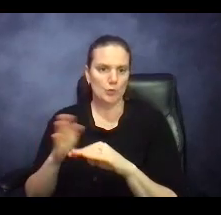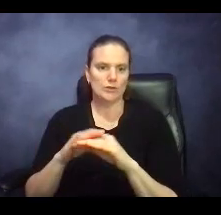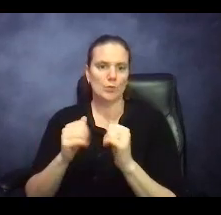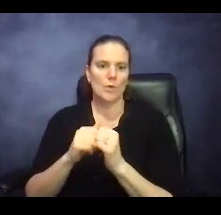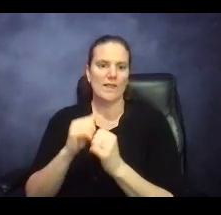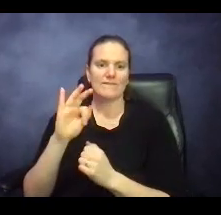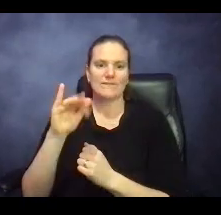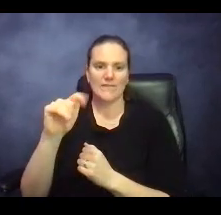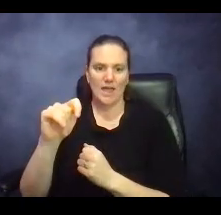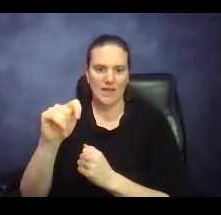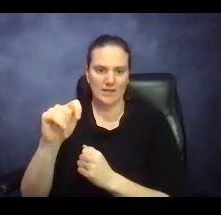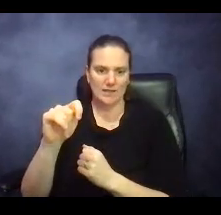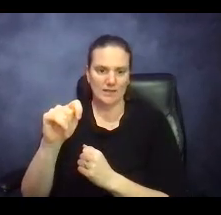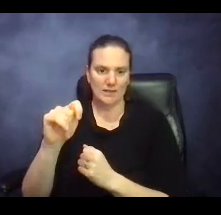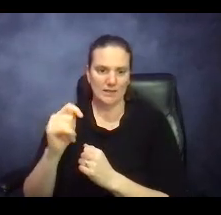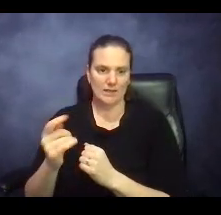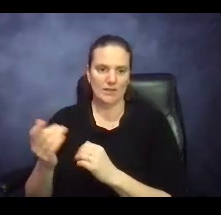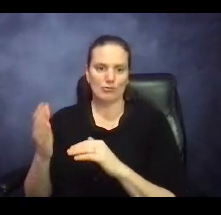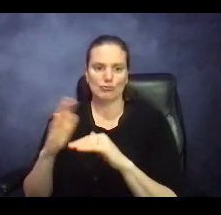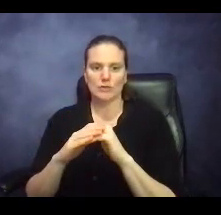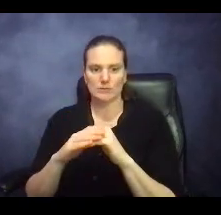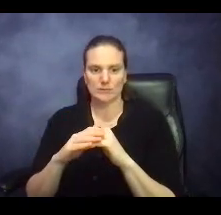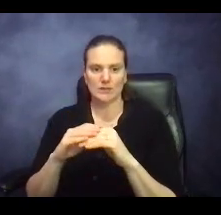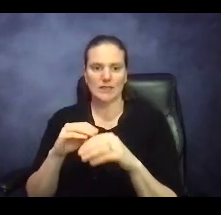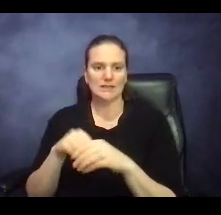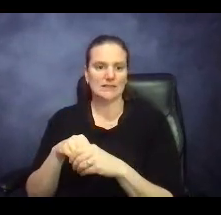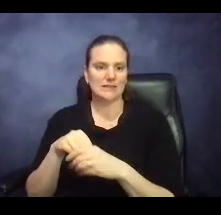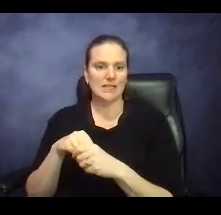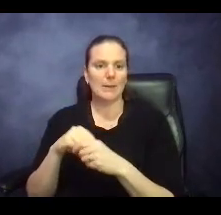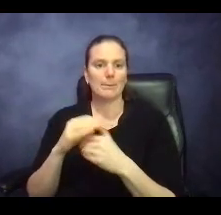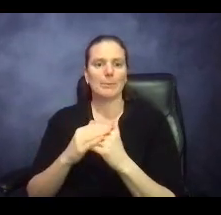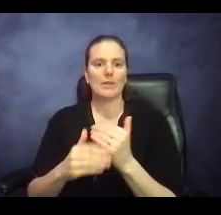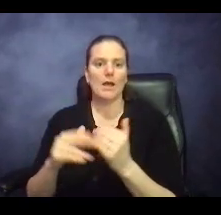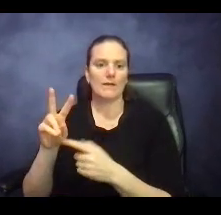And then you're also seeing inflammation inside the blood vessels. And now this chart points to type two diabetes.